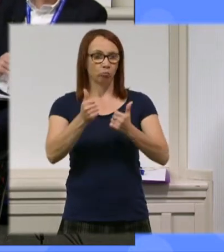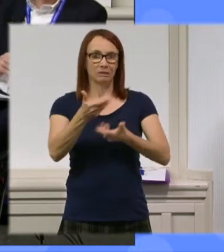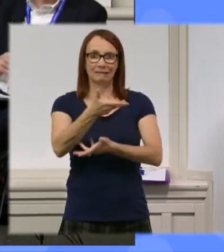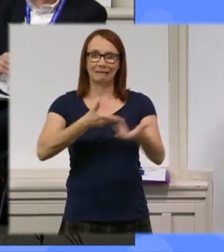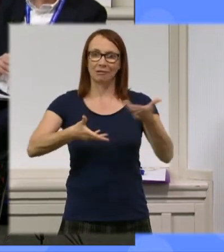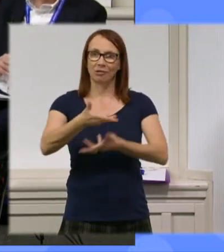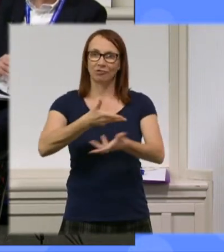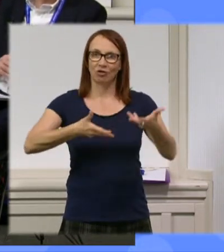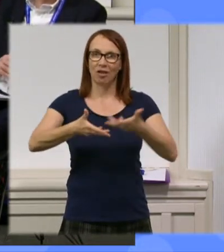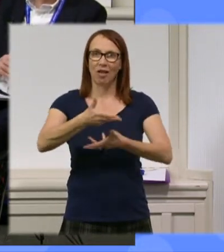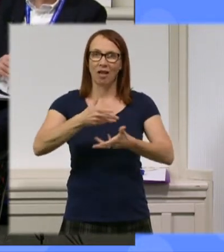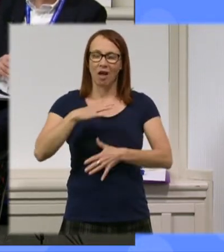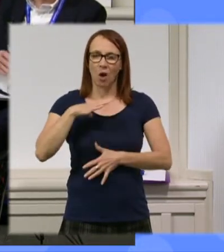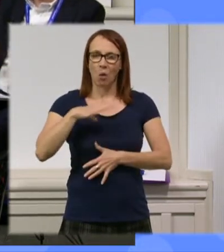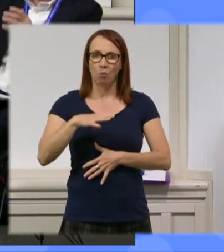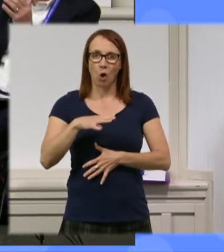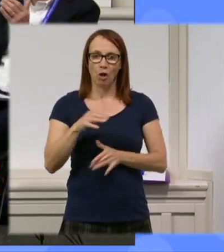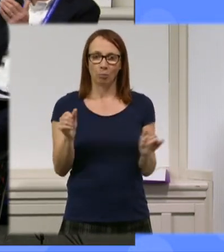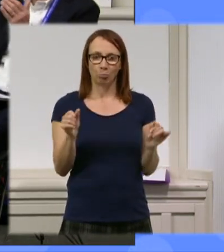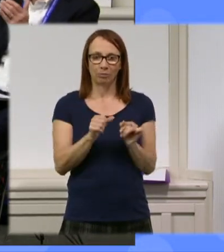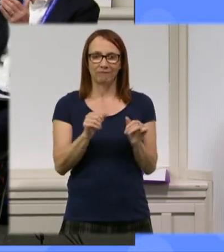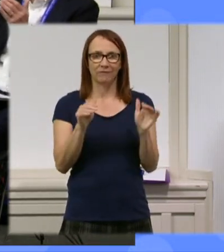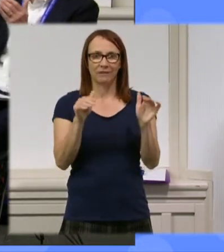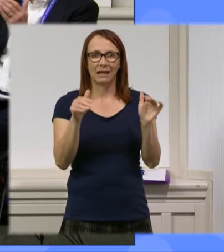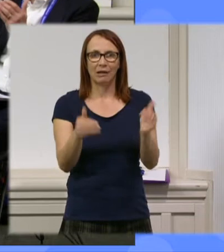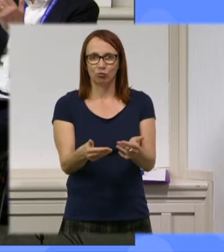weightless Ames duction quite short but I want just to make sure that we know